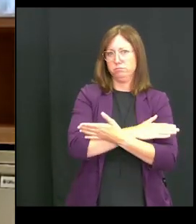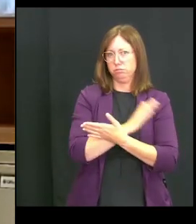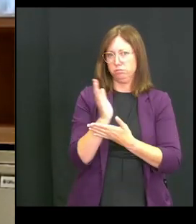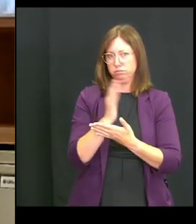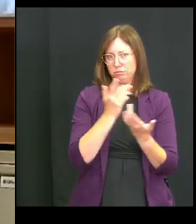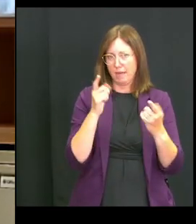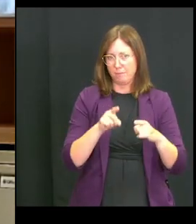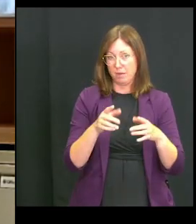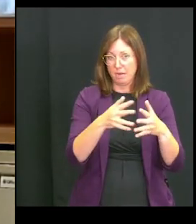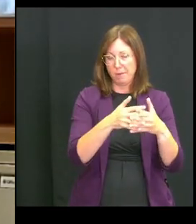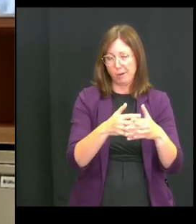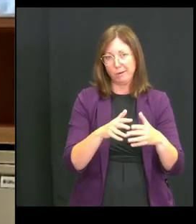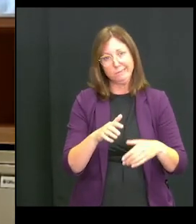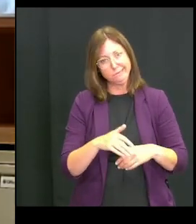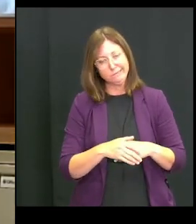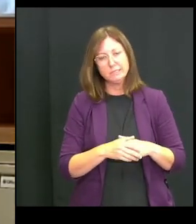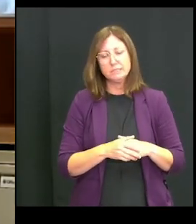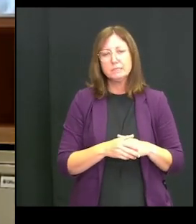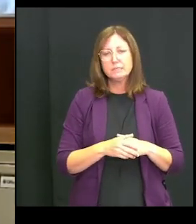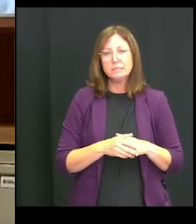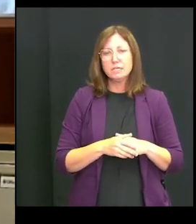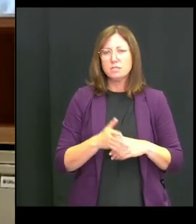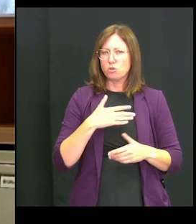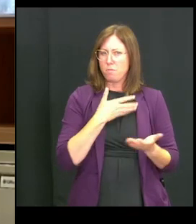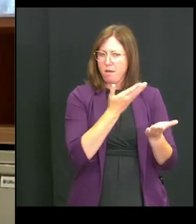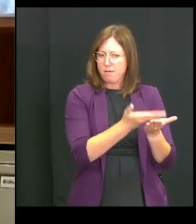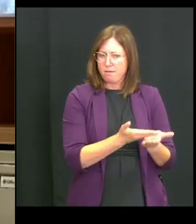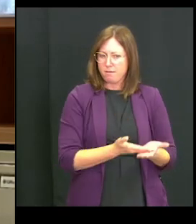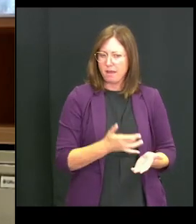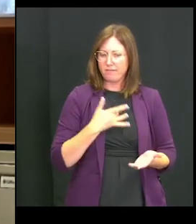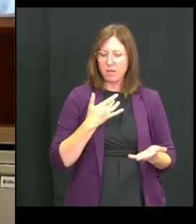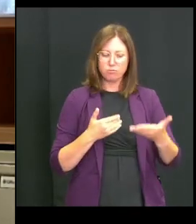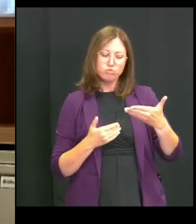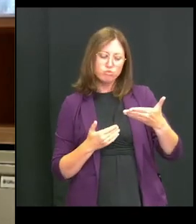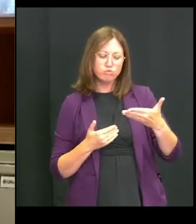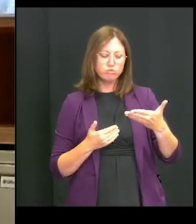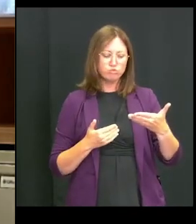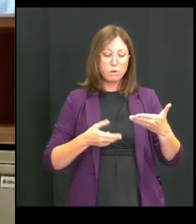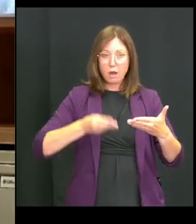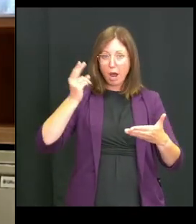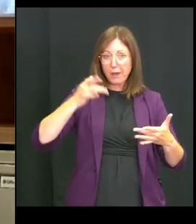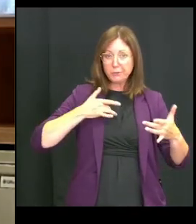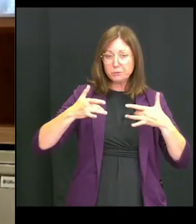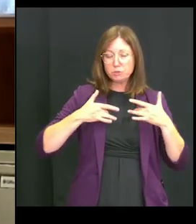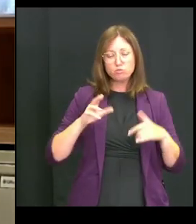And so, nothing I've shown concerns me in a serious way.